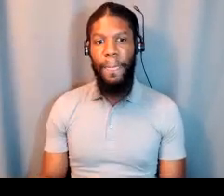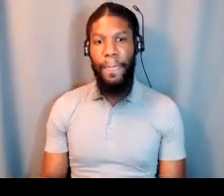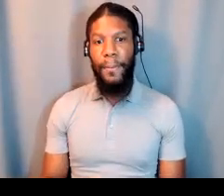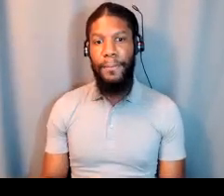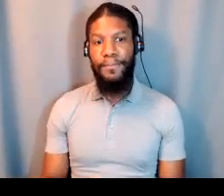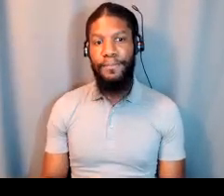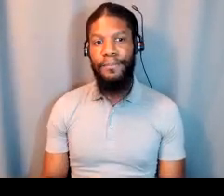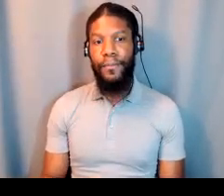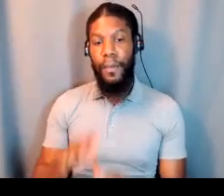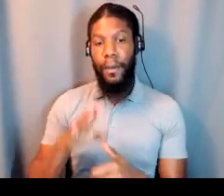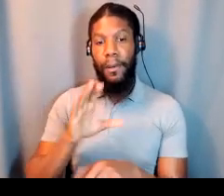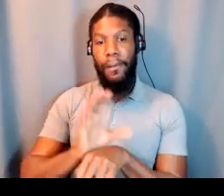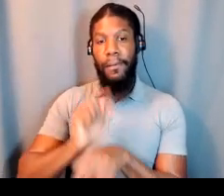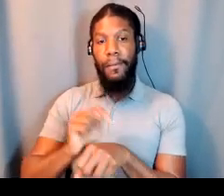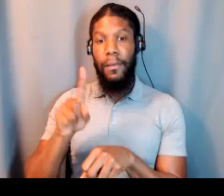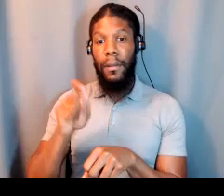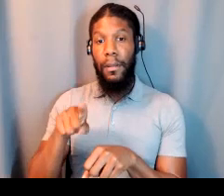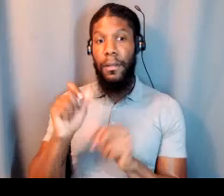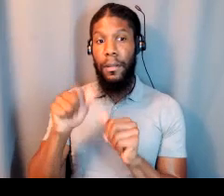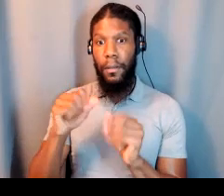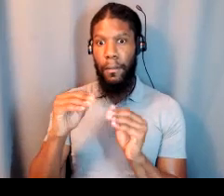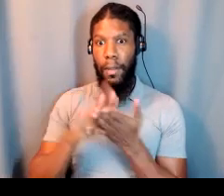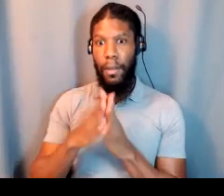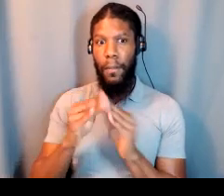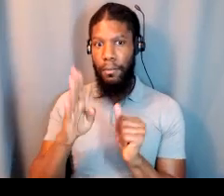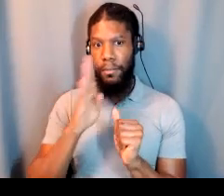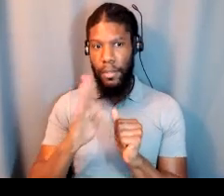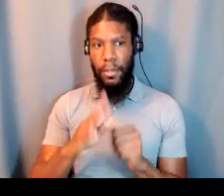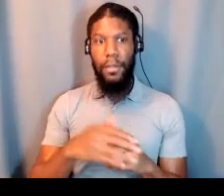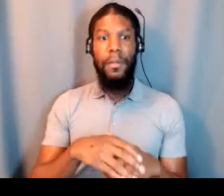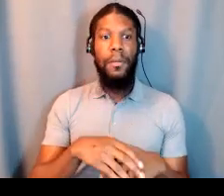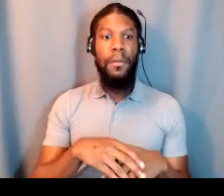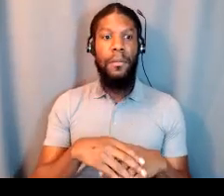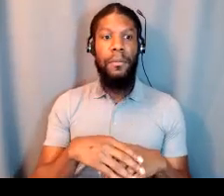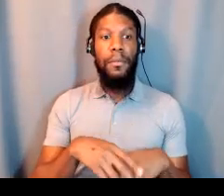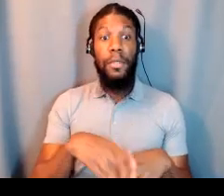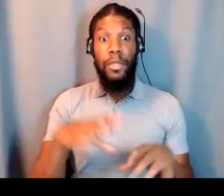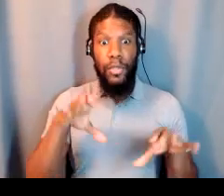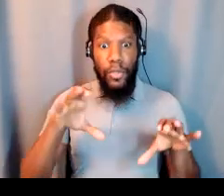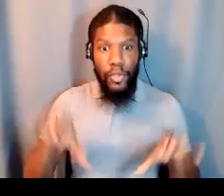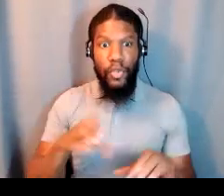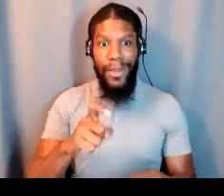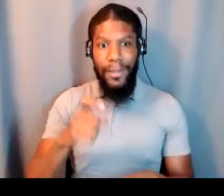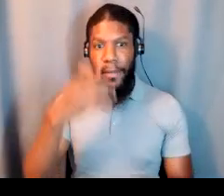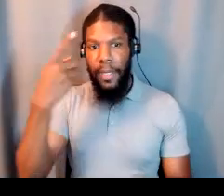and to pair it with an explanation: "Do X because Y." This helps to create actionable comments, signaling to the student